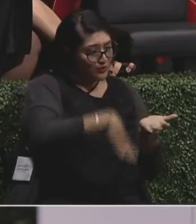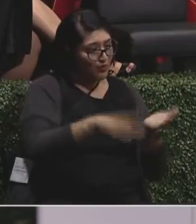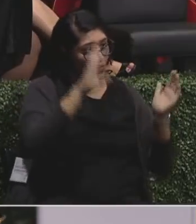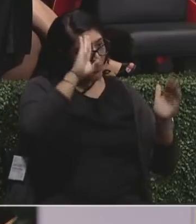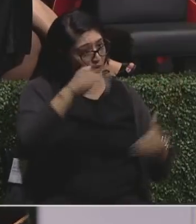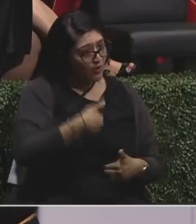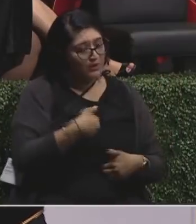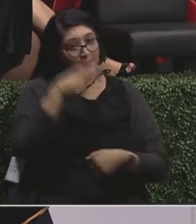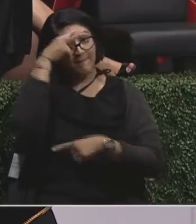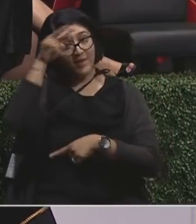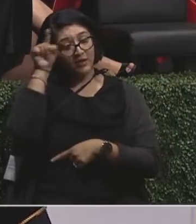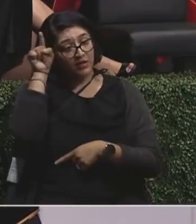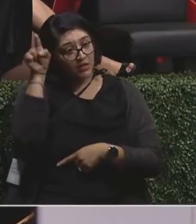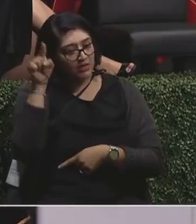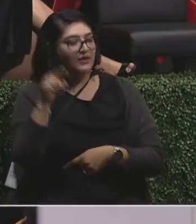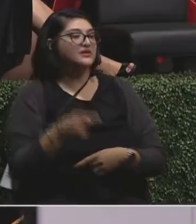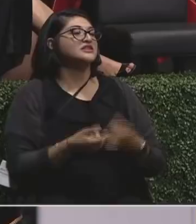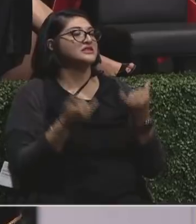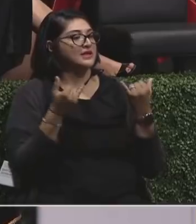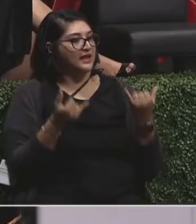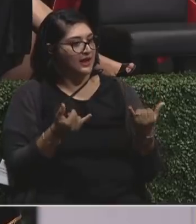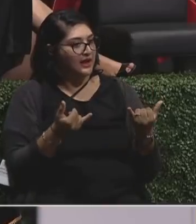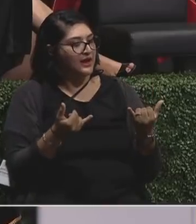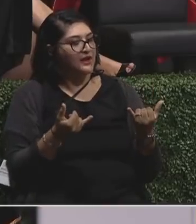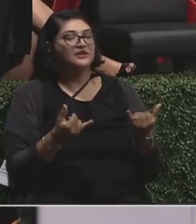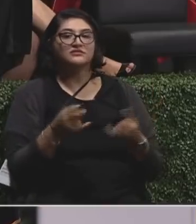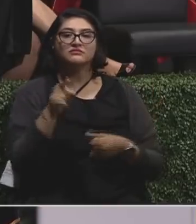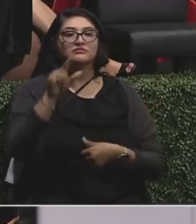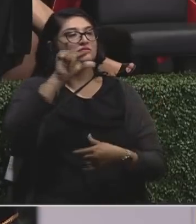THROUGH HIS RESEARCH, PAUL ALSO HOPES TO IMPROVE TRAINING FOR TEACHERS OF STUDENTS WITH AUTISM IN MEXICO.